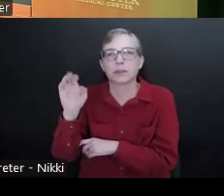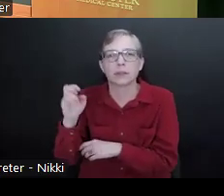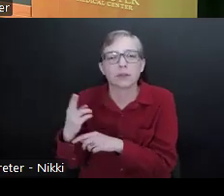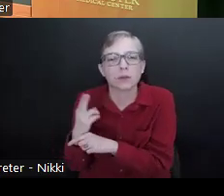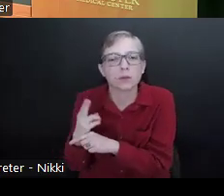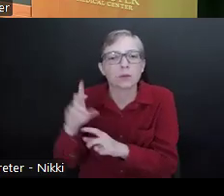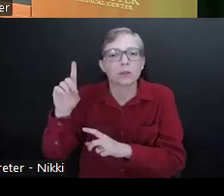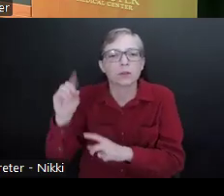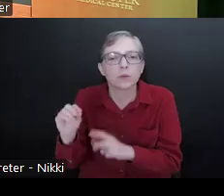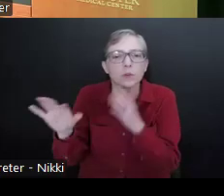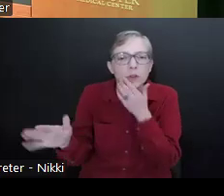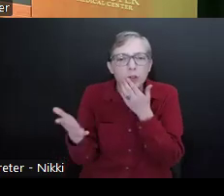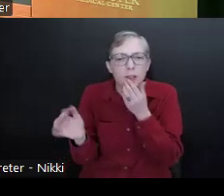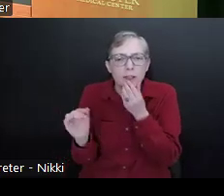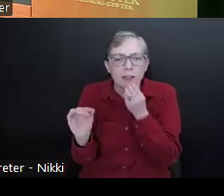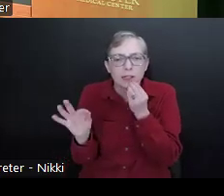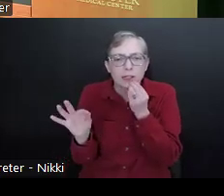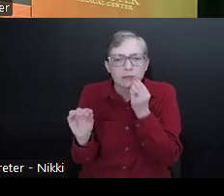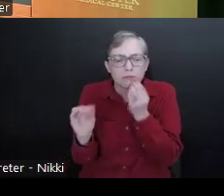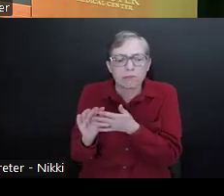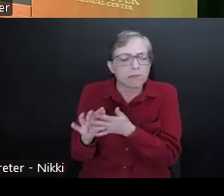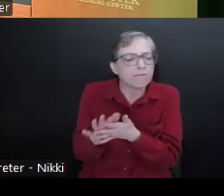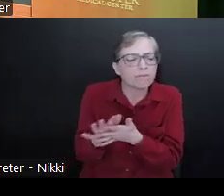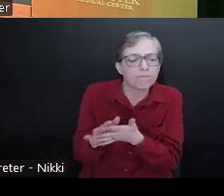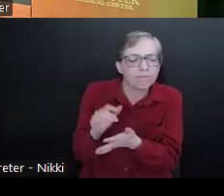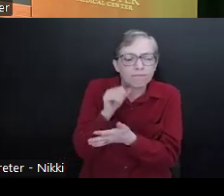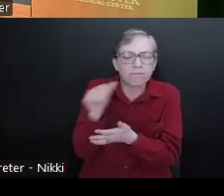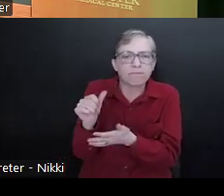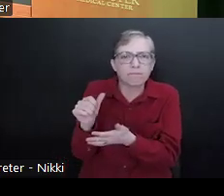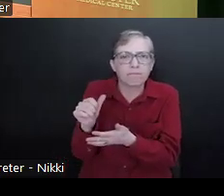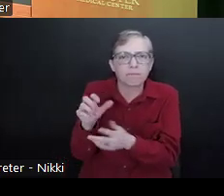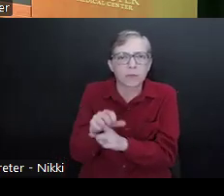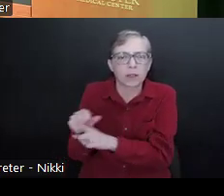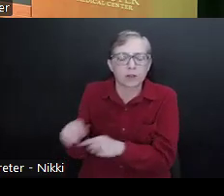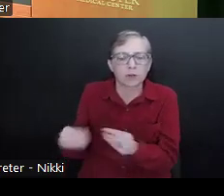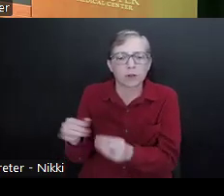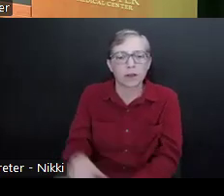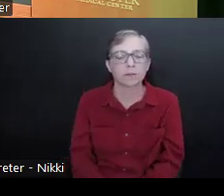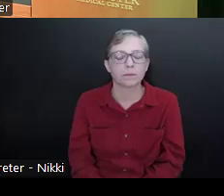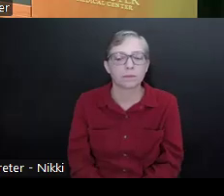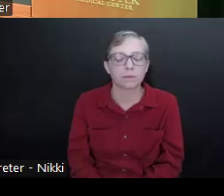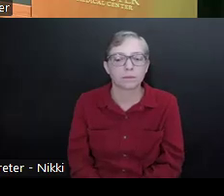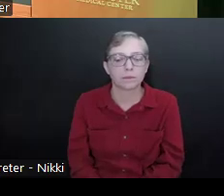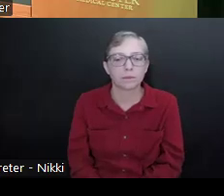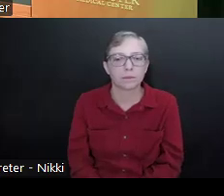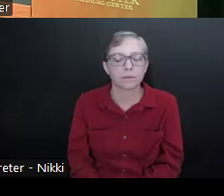are great questions so I think the first question about SMI and substance use disorders my I don't